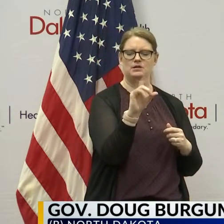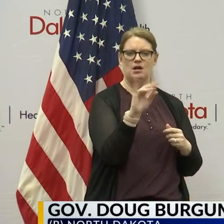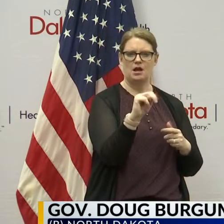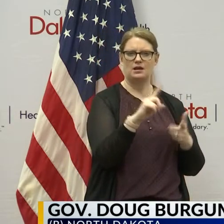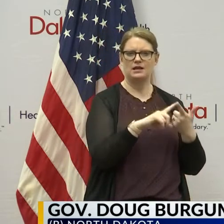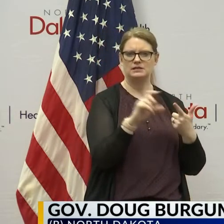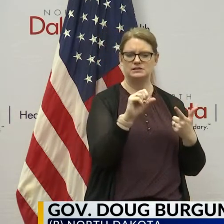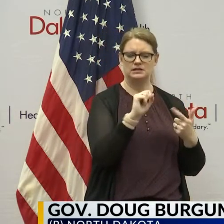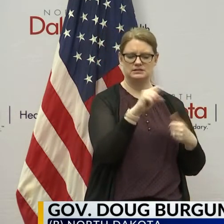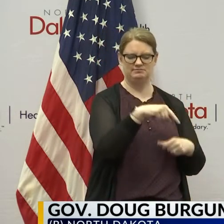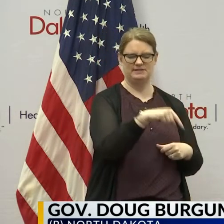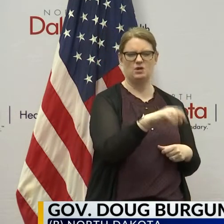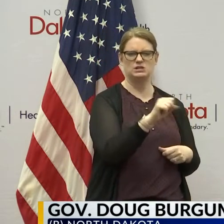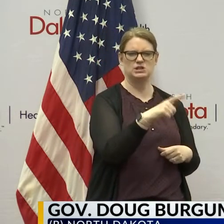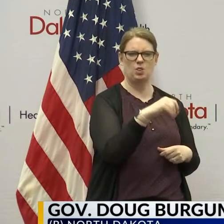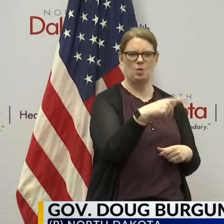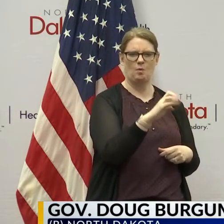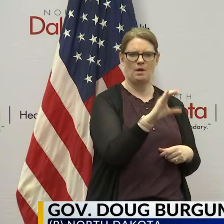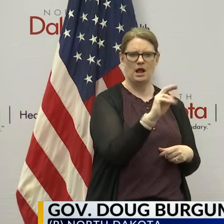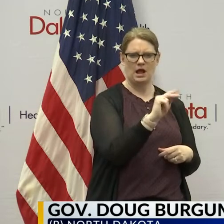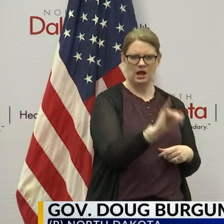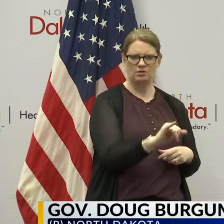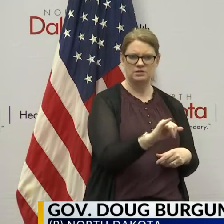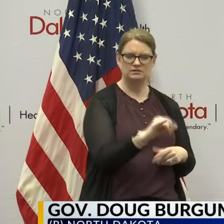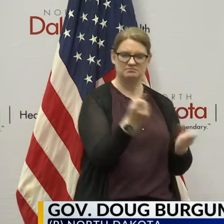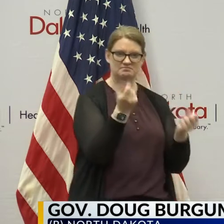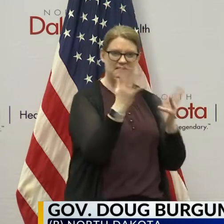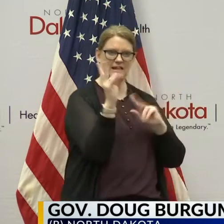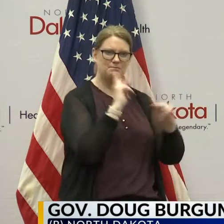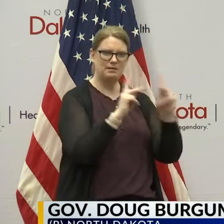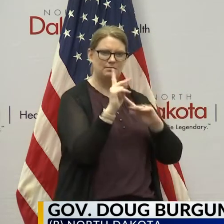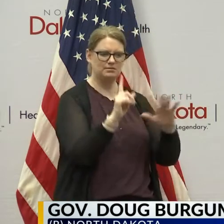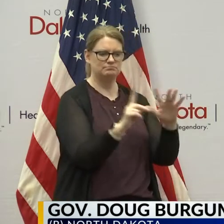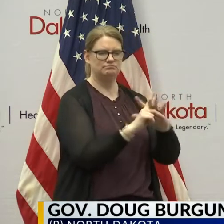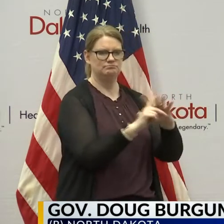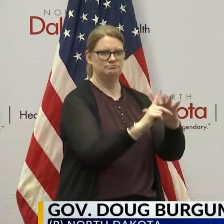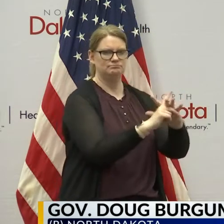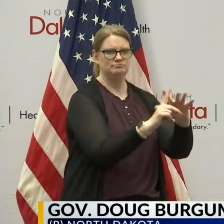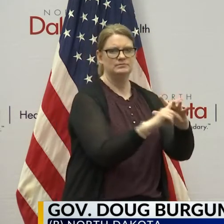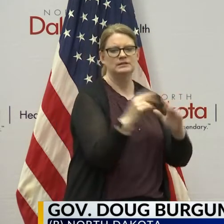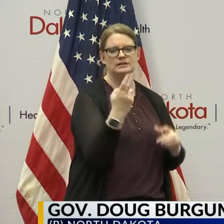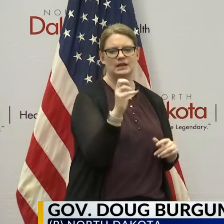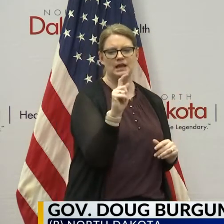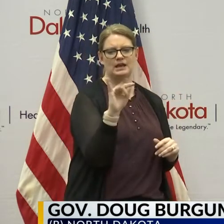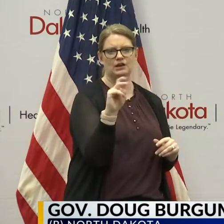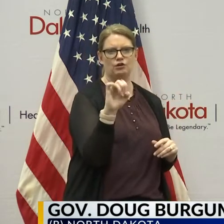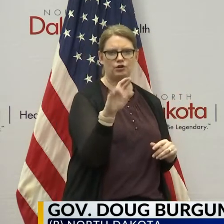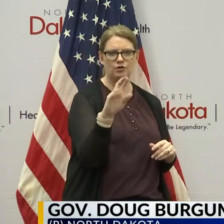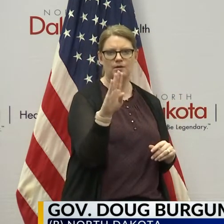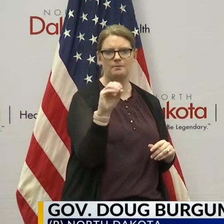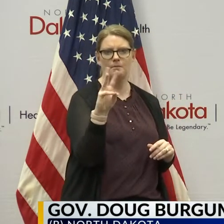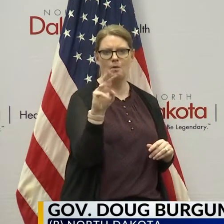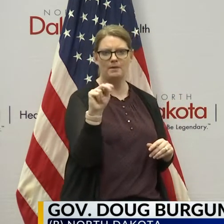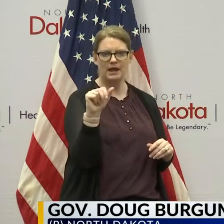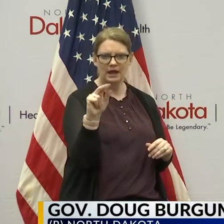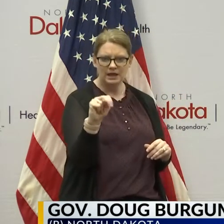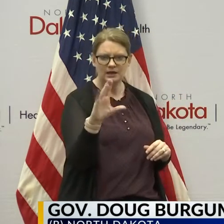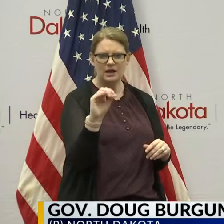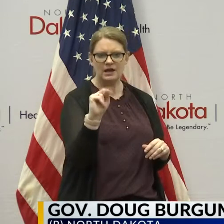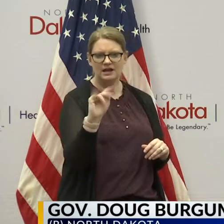SOME OF THE RESULTS OF SATURDAY'S DRIVE IN TESTING THAT WE DID IN AMAZON AND DOWN IN SLOPE COUNTY AND